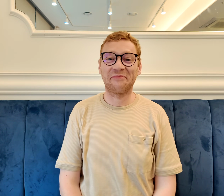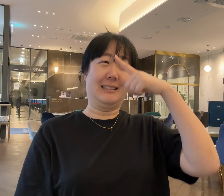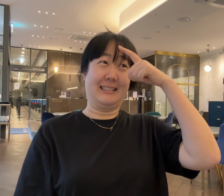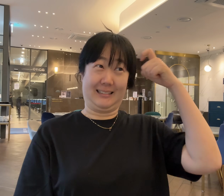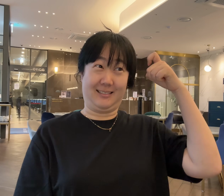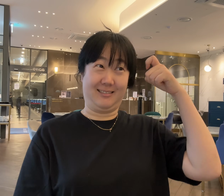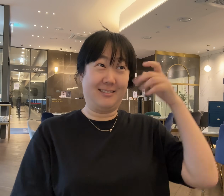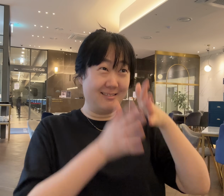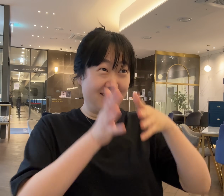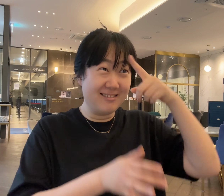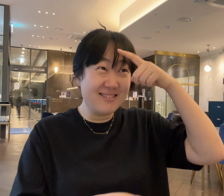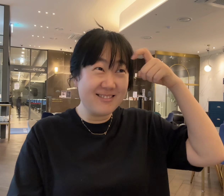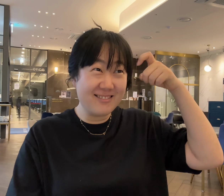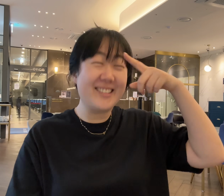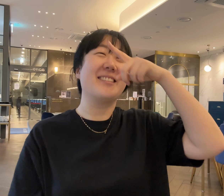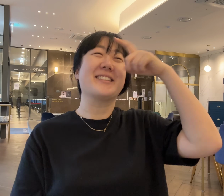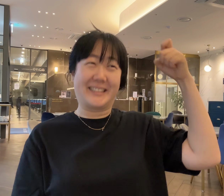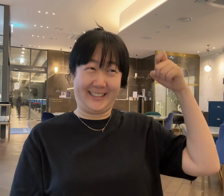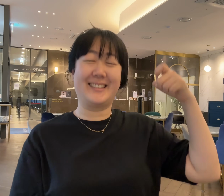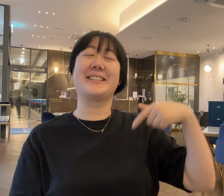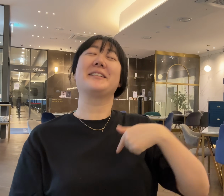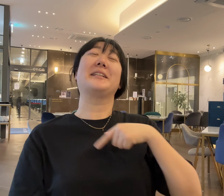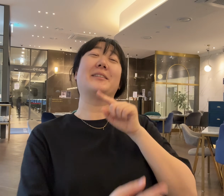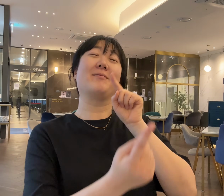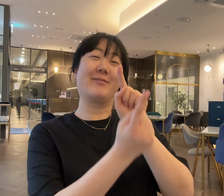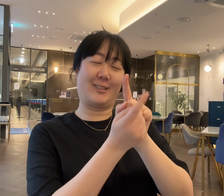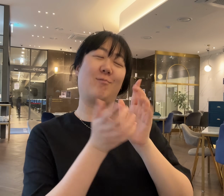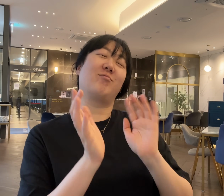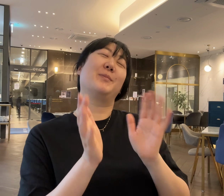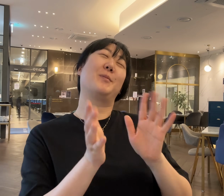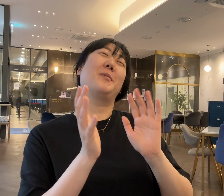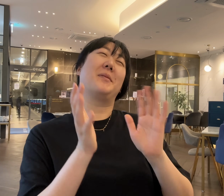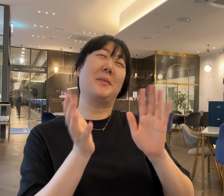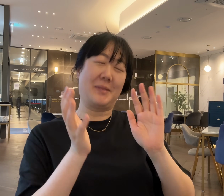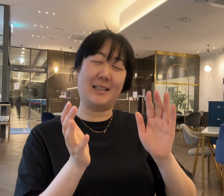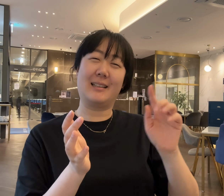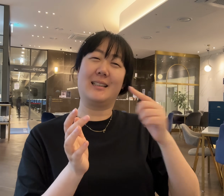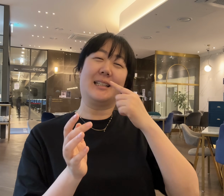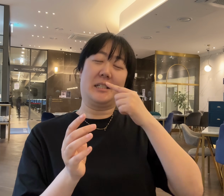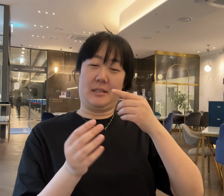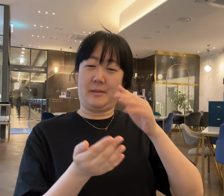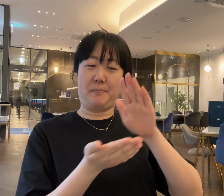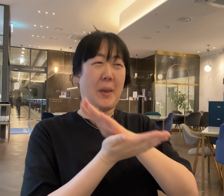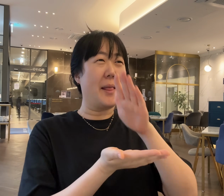Is that the sign language? While I was talking to him,